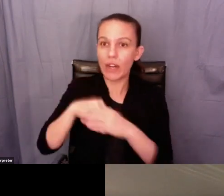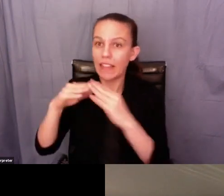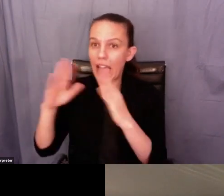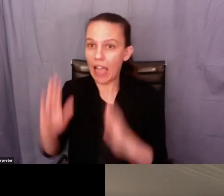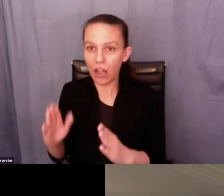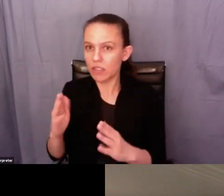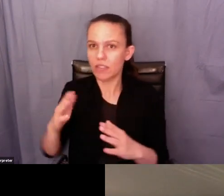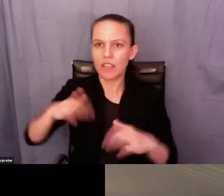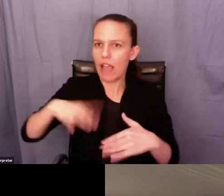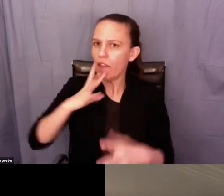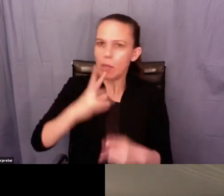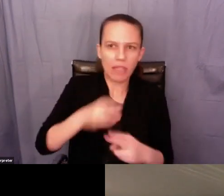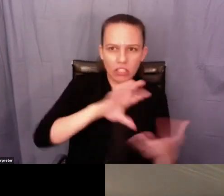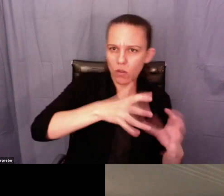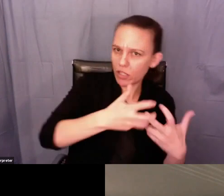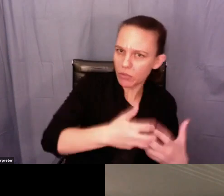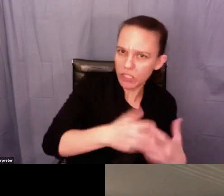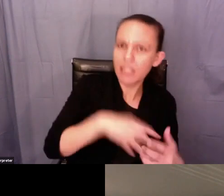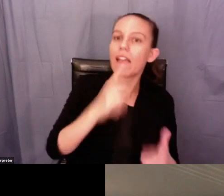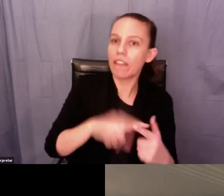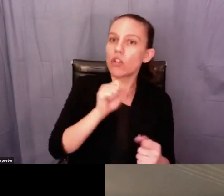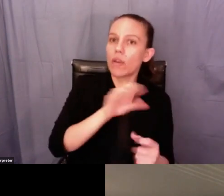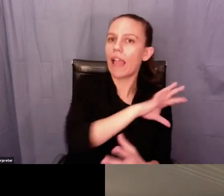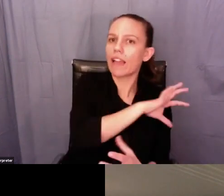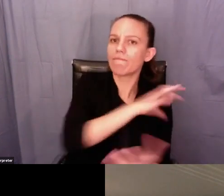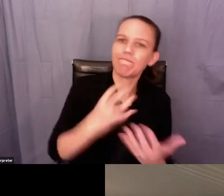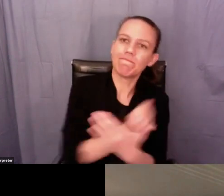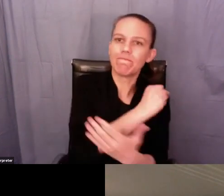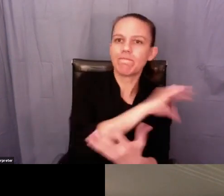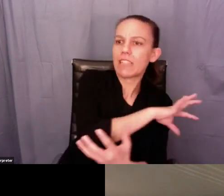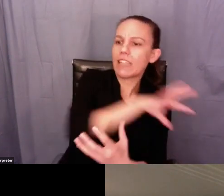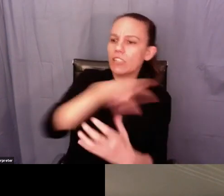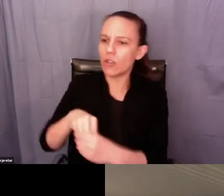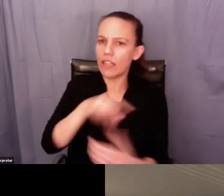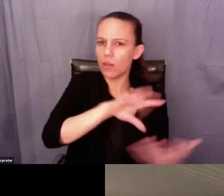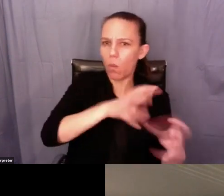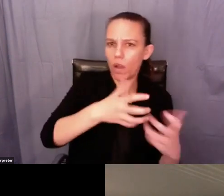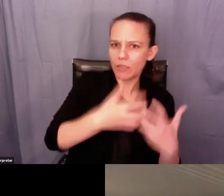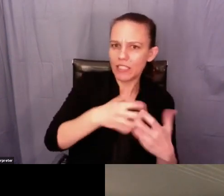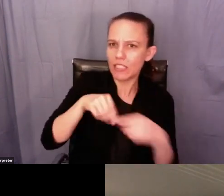of washing machine in your discourse your speech because you are in your house you talk to your